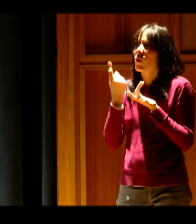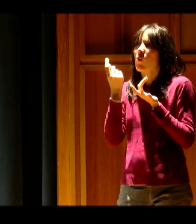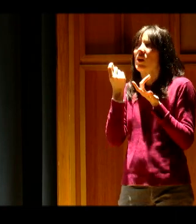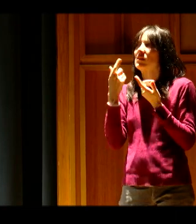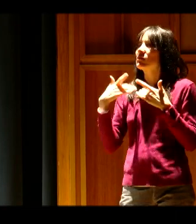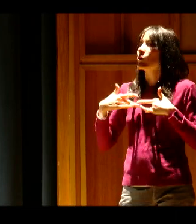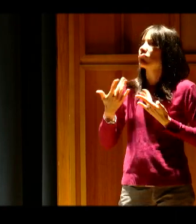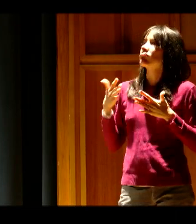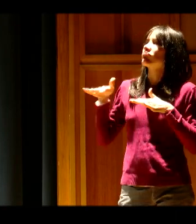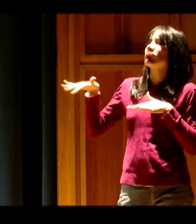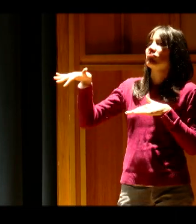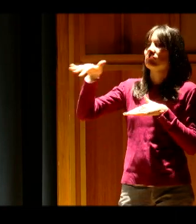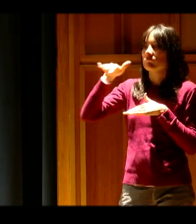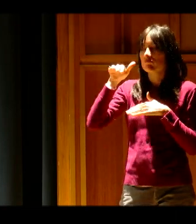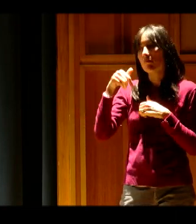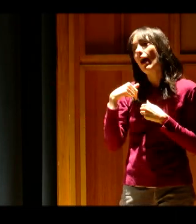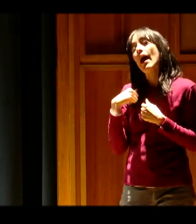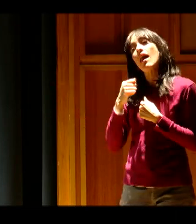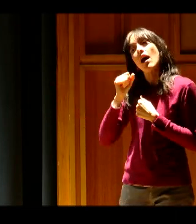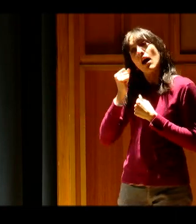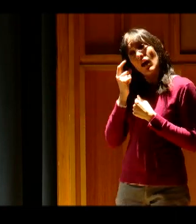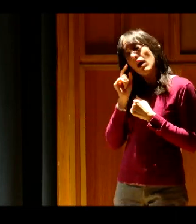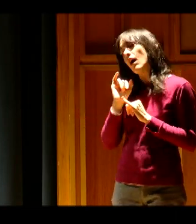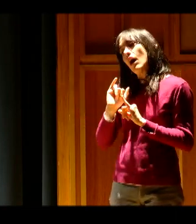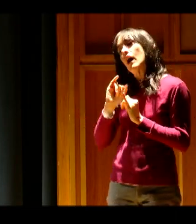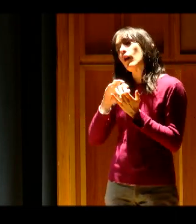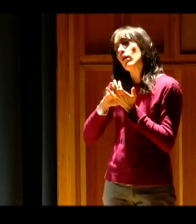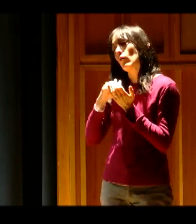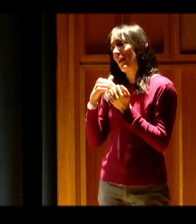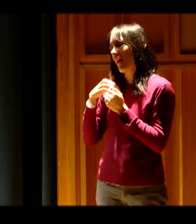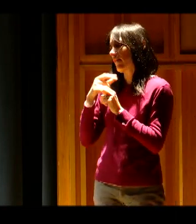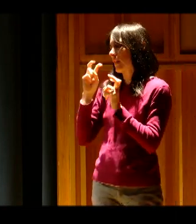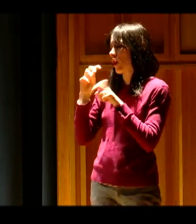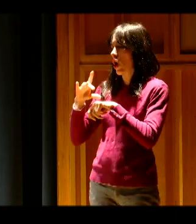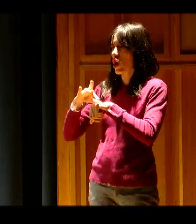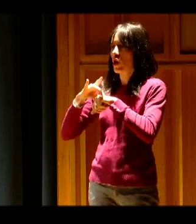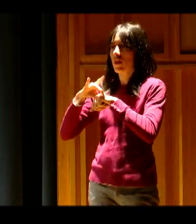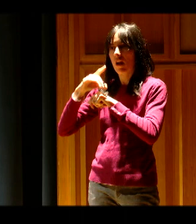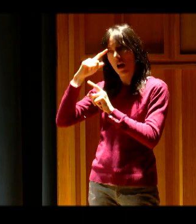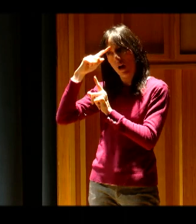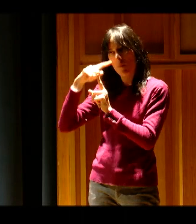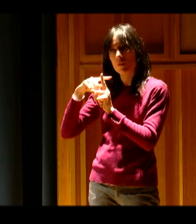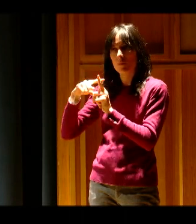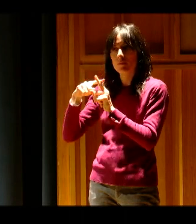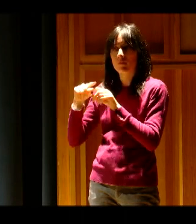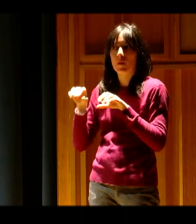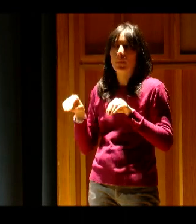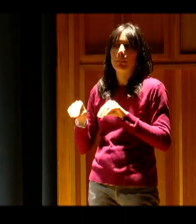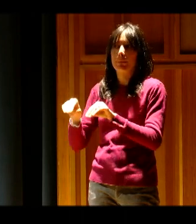then I learned within my own institution about the earth optimism movement, and this idea of you just feel so